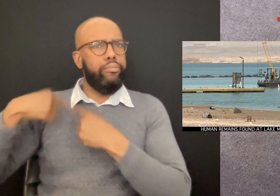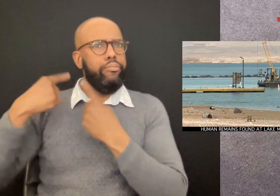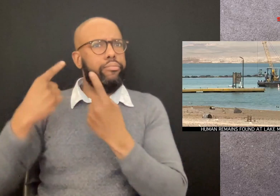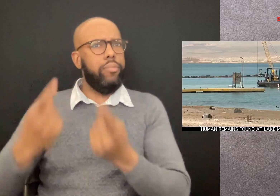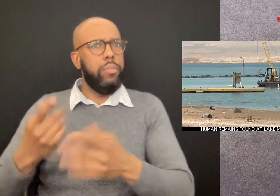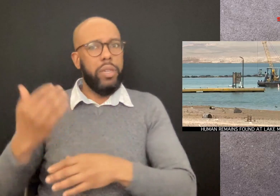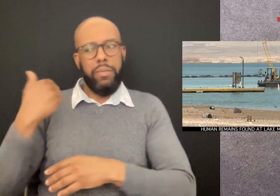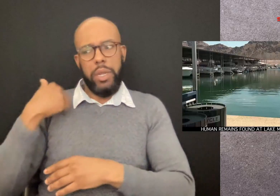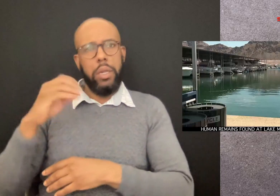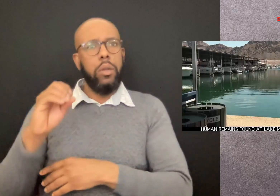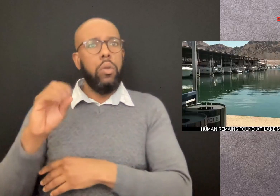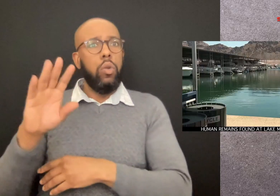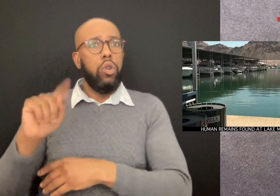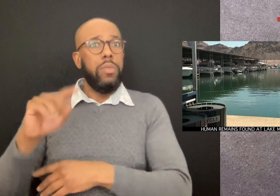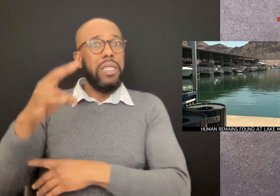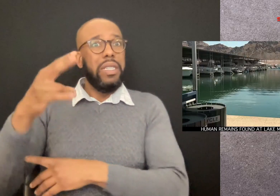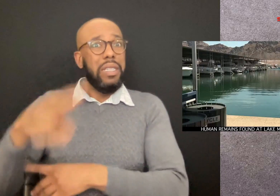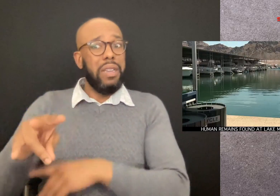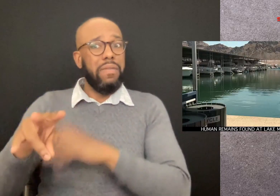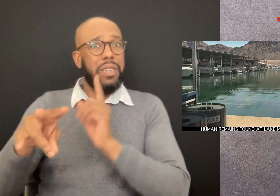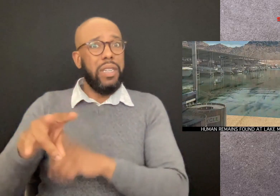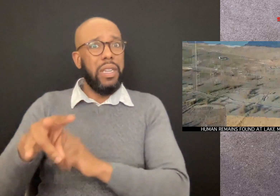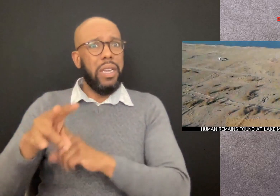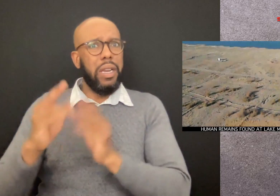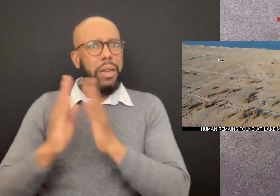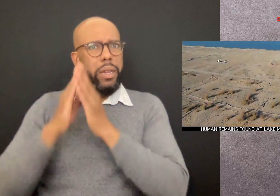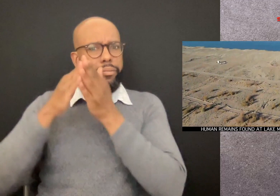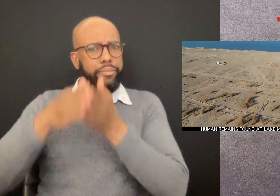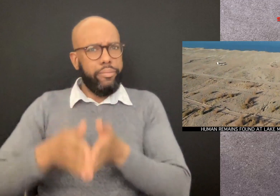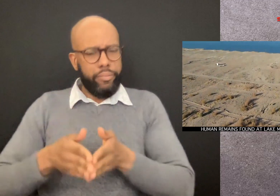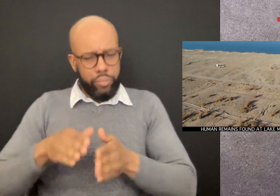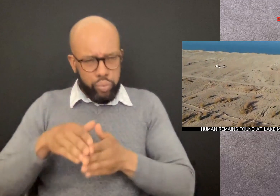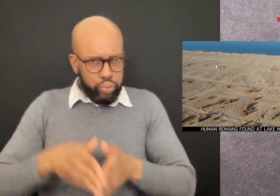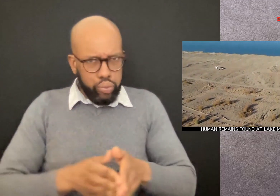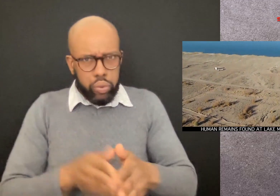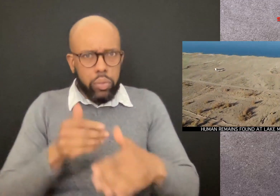on October 17th A diver found what appeared to be a human bone?